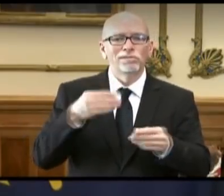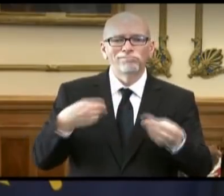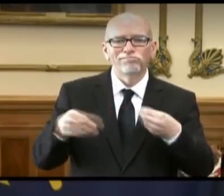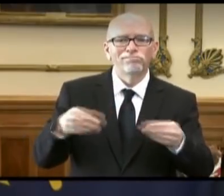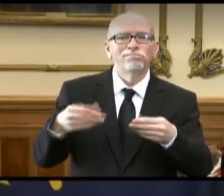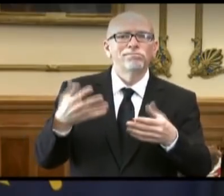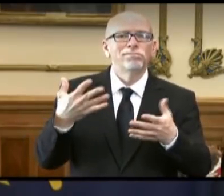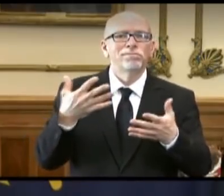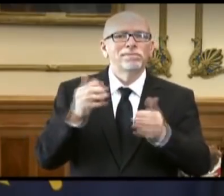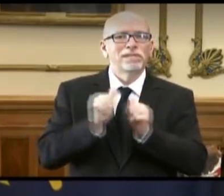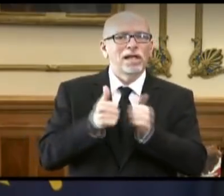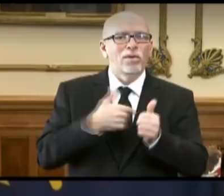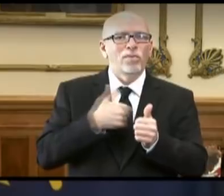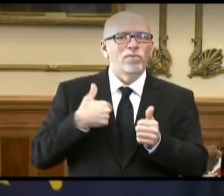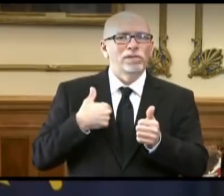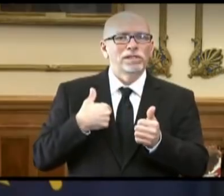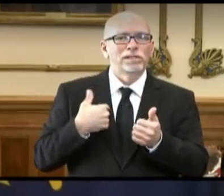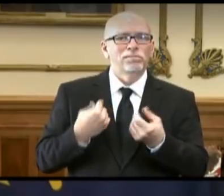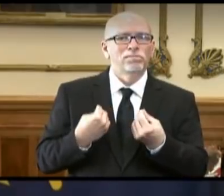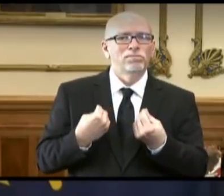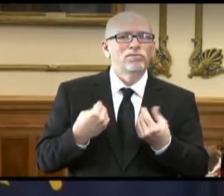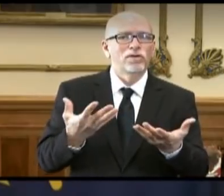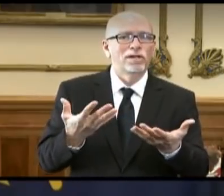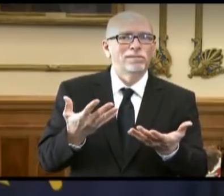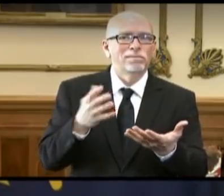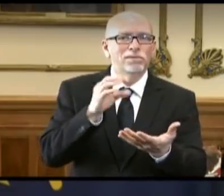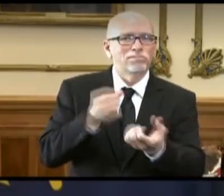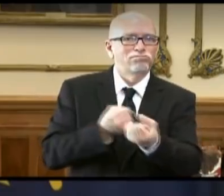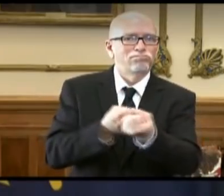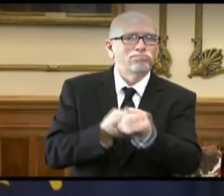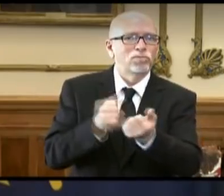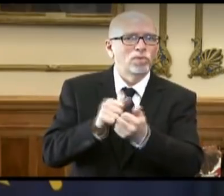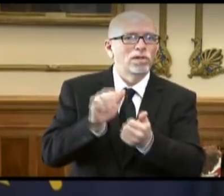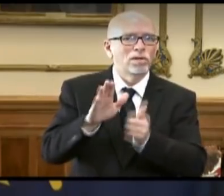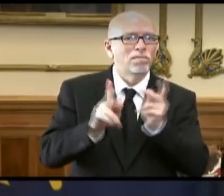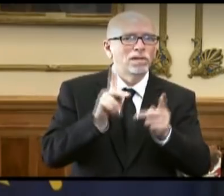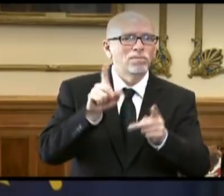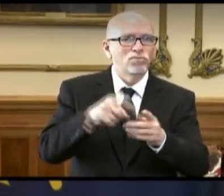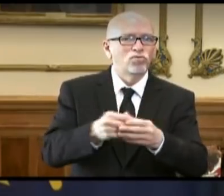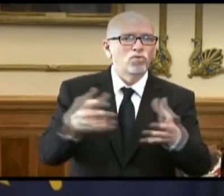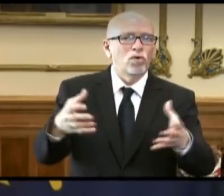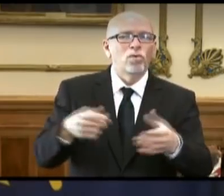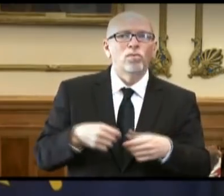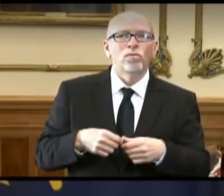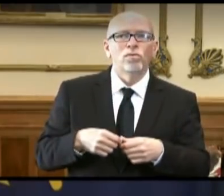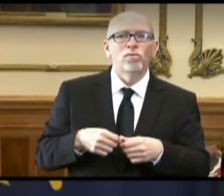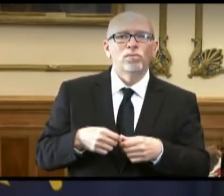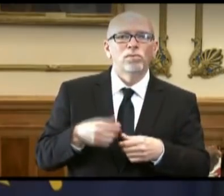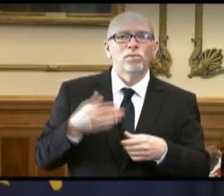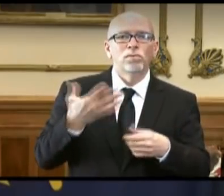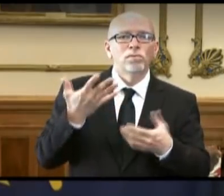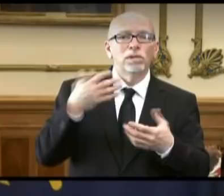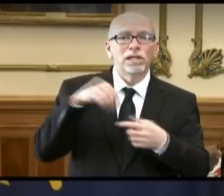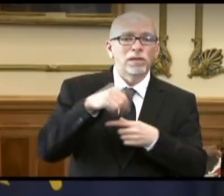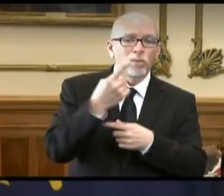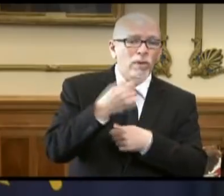THAT IS WHAT SEPARATES US THAT HOOSIERS PROVIDE. WE WILL CONTINUE TO BE NIMBLE AND AGILE IN THE WAY WE SUPPLY A